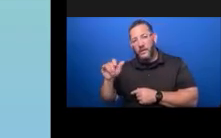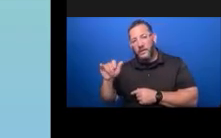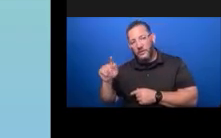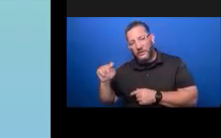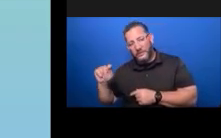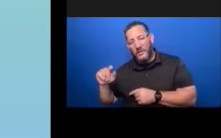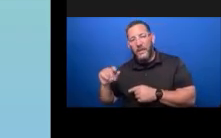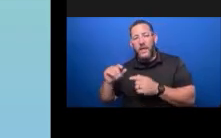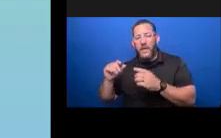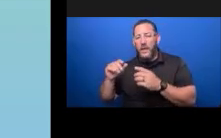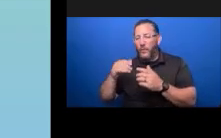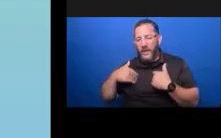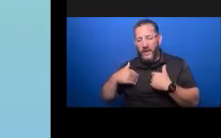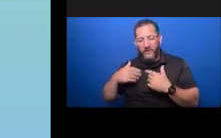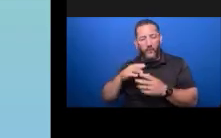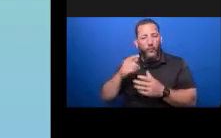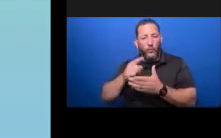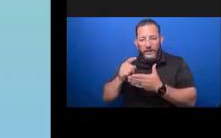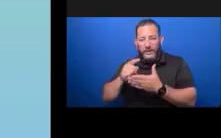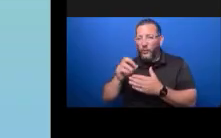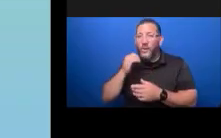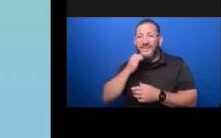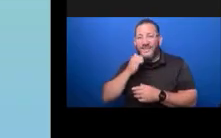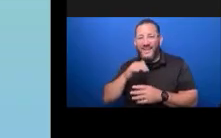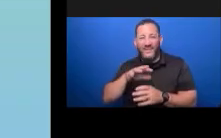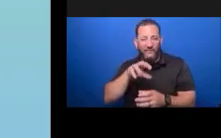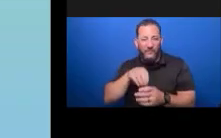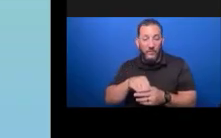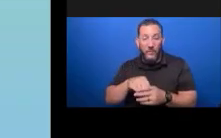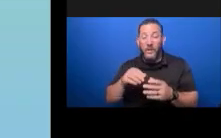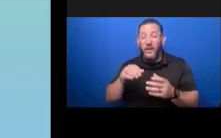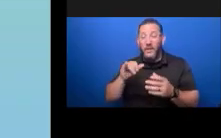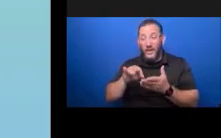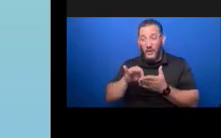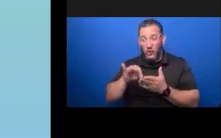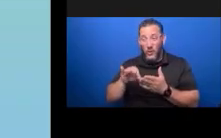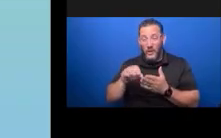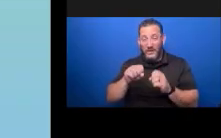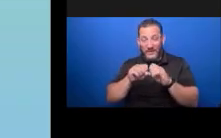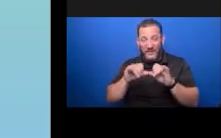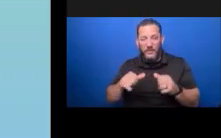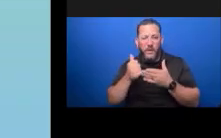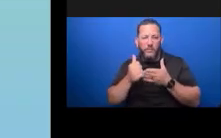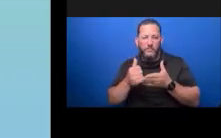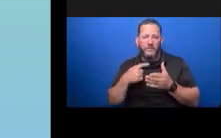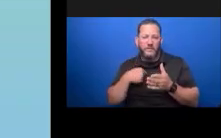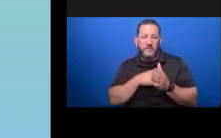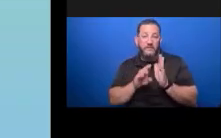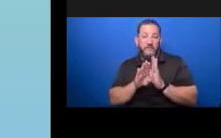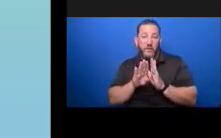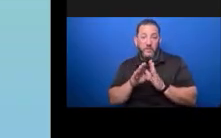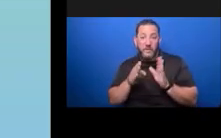daily, if not weekly, basis. The scoring system facilitates developmental planning, but it's also an excellent tool to